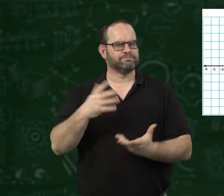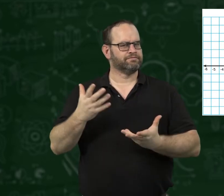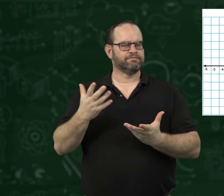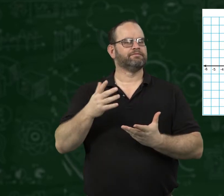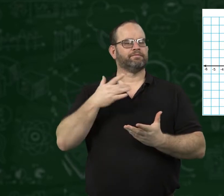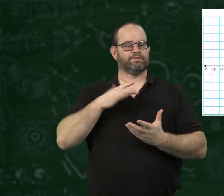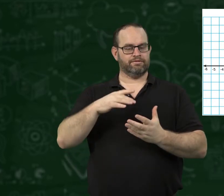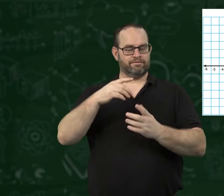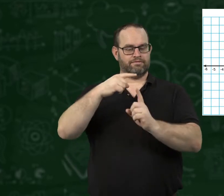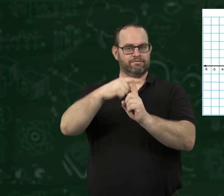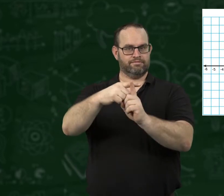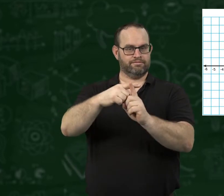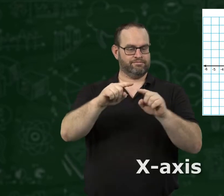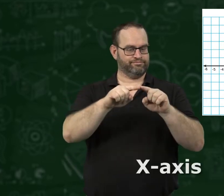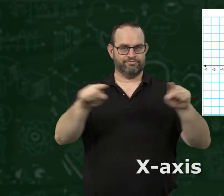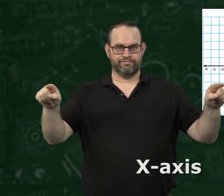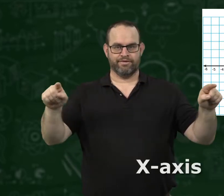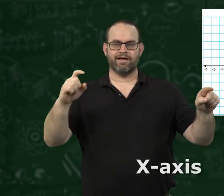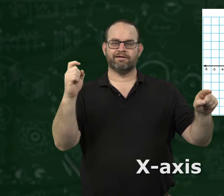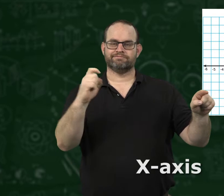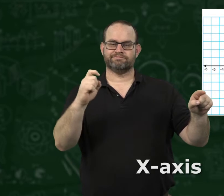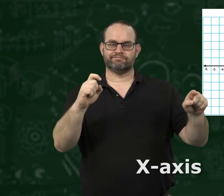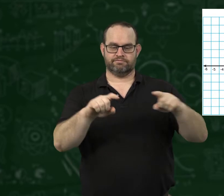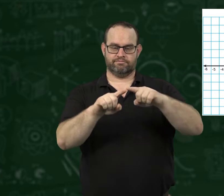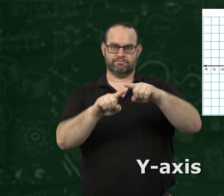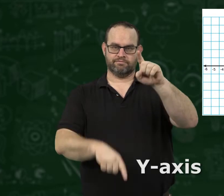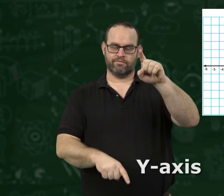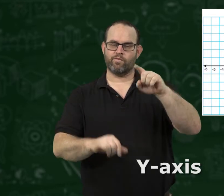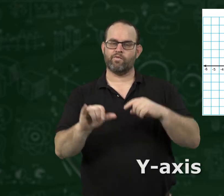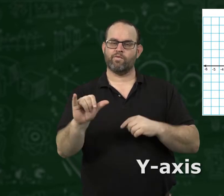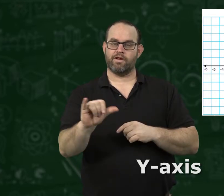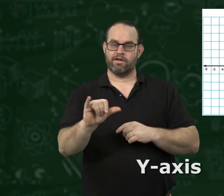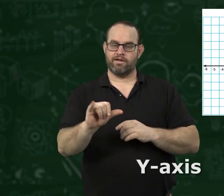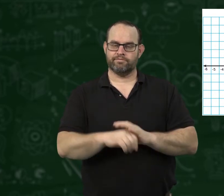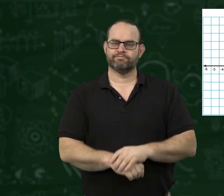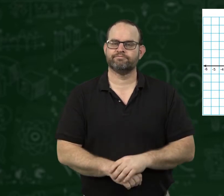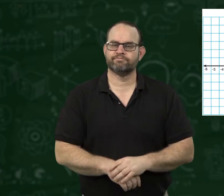The x-axis is horizontal. The y-axis is vertical.